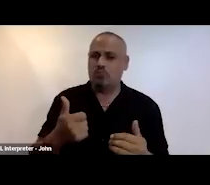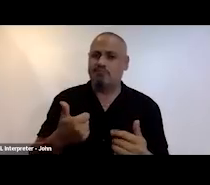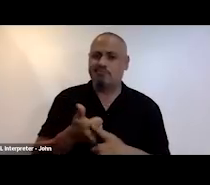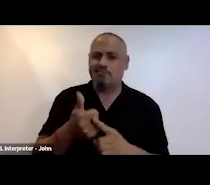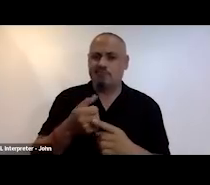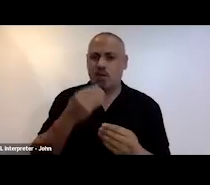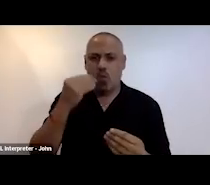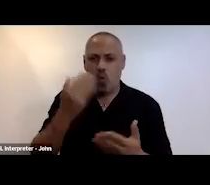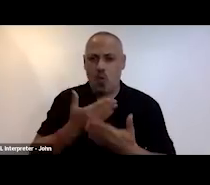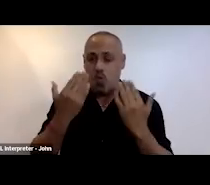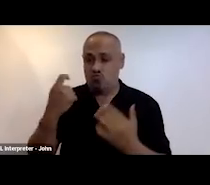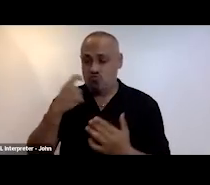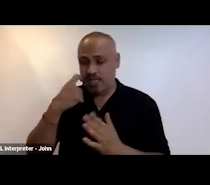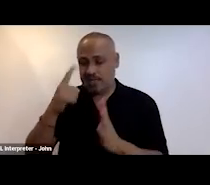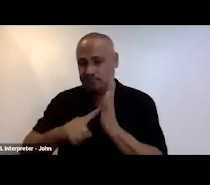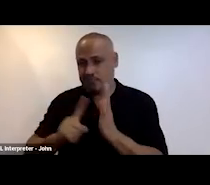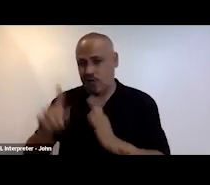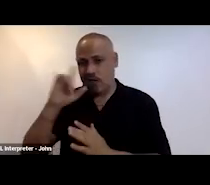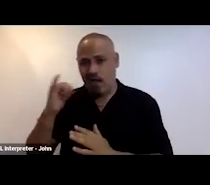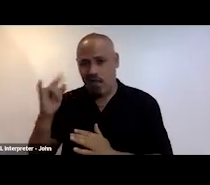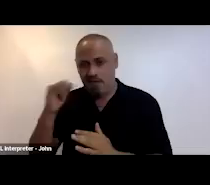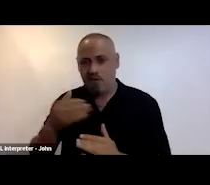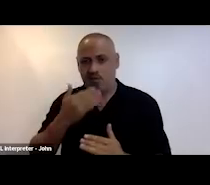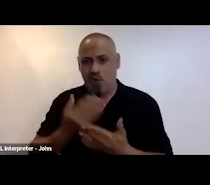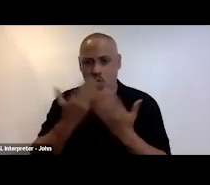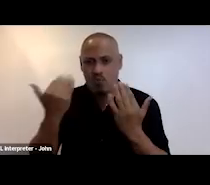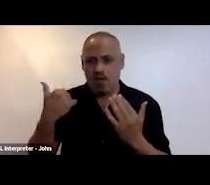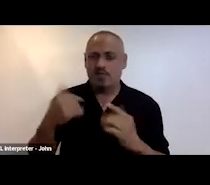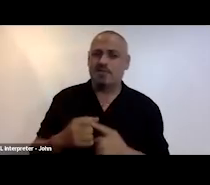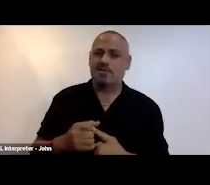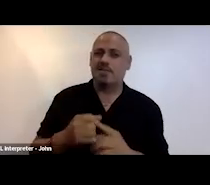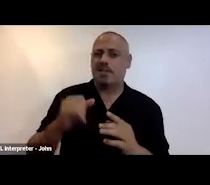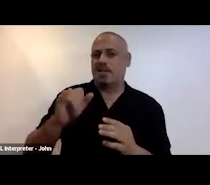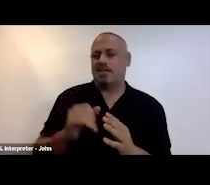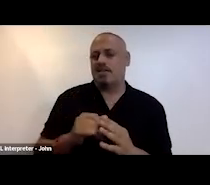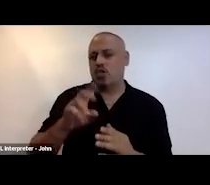A recent study of homelessness in California by the Benioff Initiative at UCSF